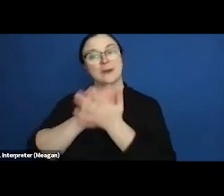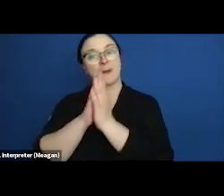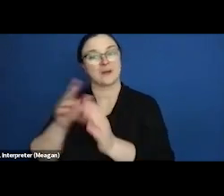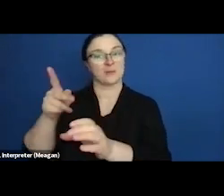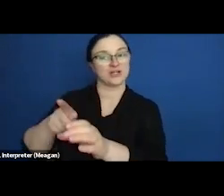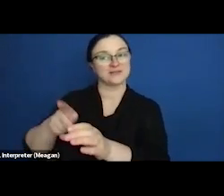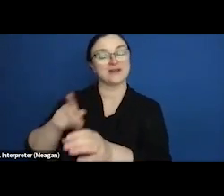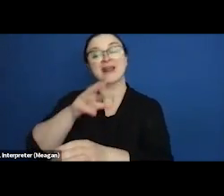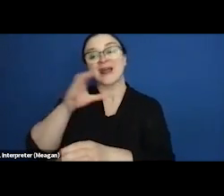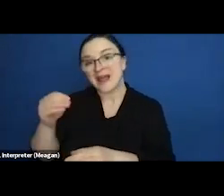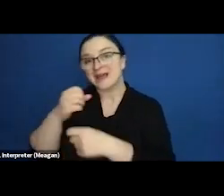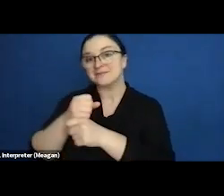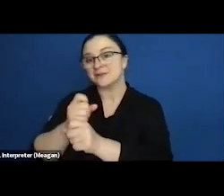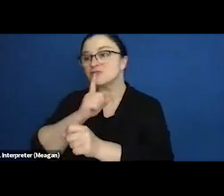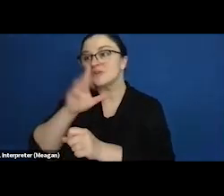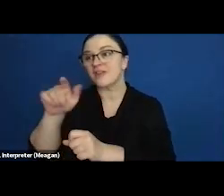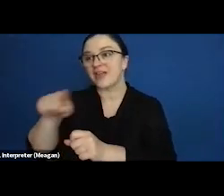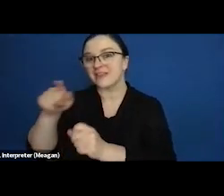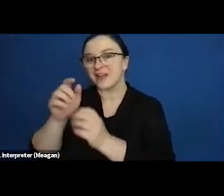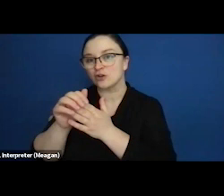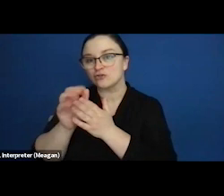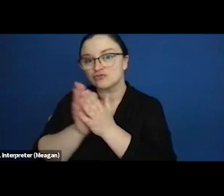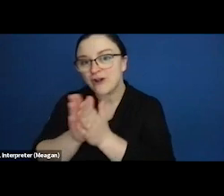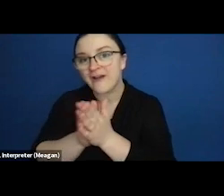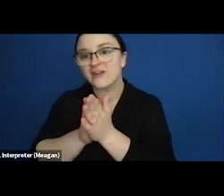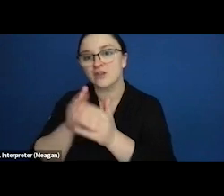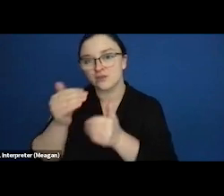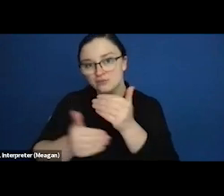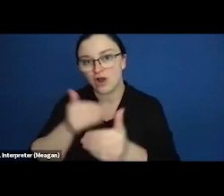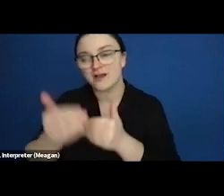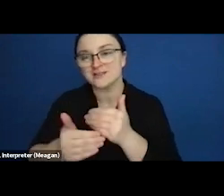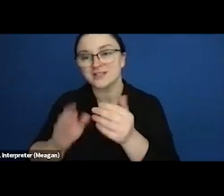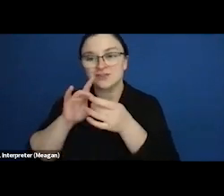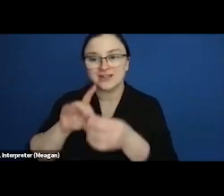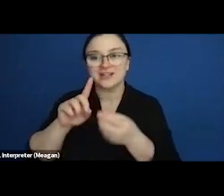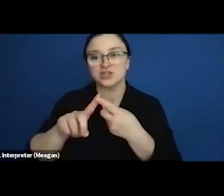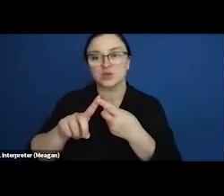and that they are driving the process going back to the principle, "For us, by us."